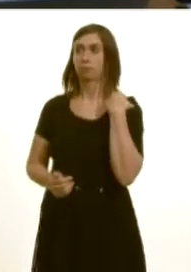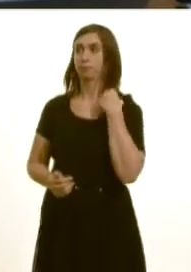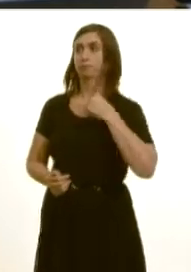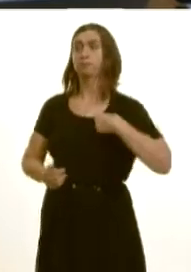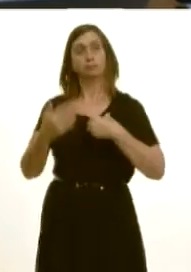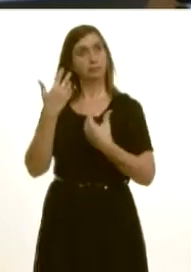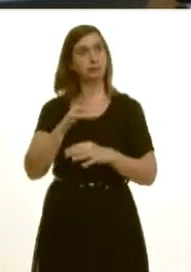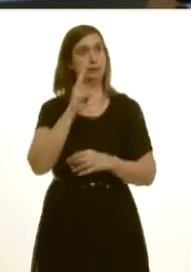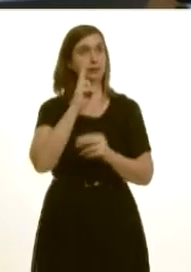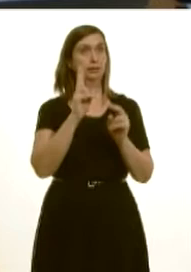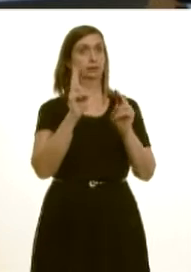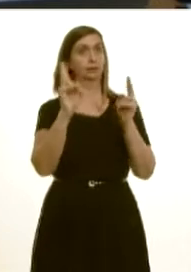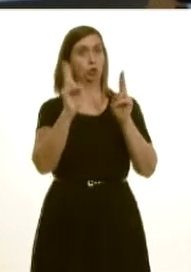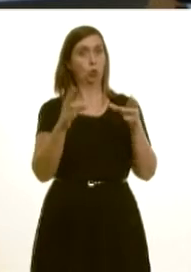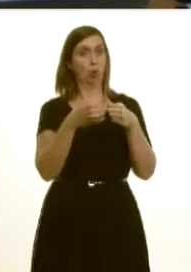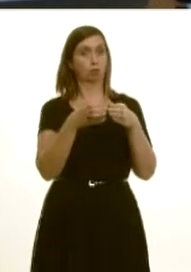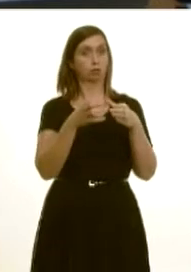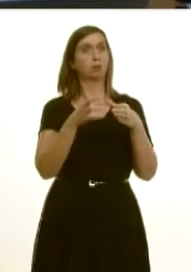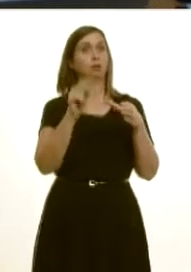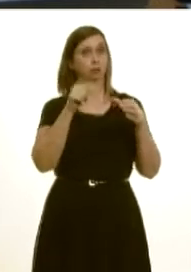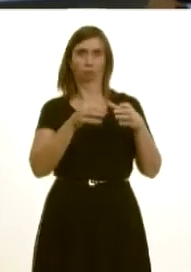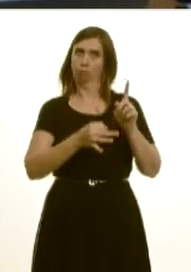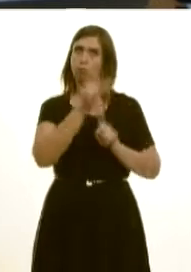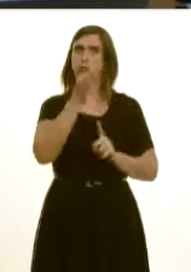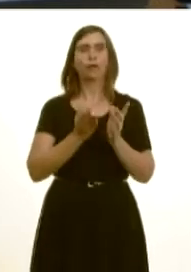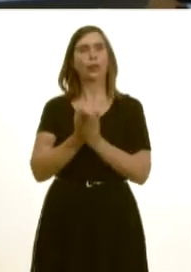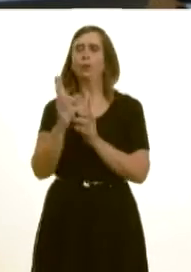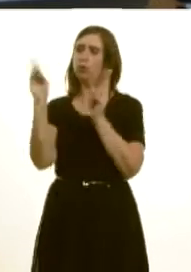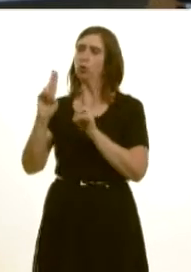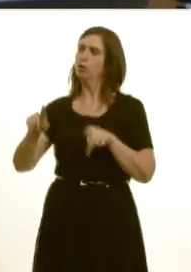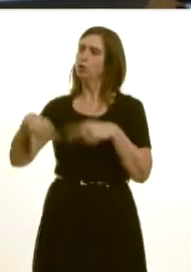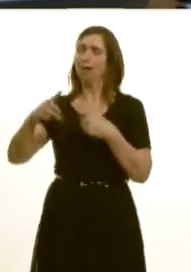are being made in schools as a result of Schools Challenge Cymru, and we will be working closely